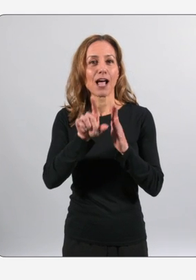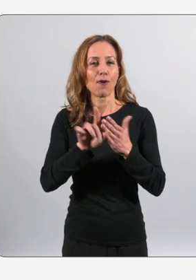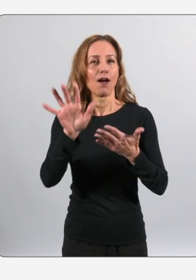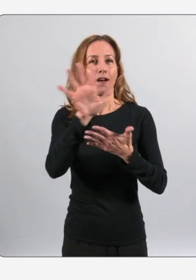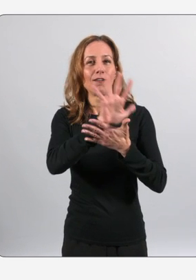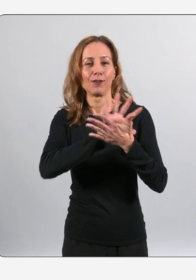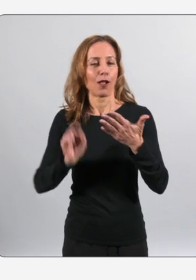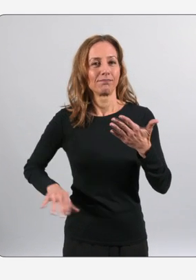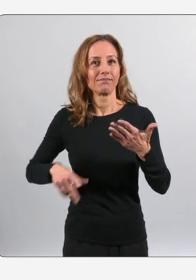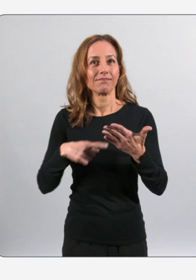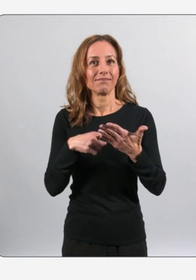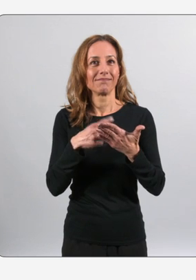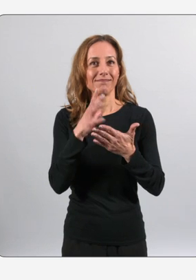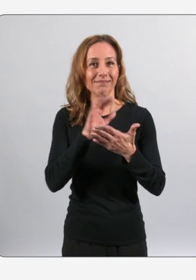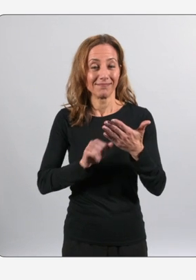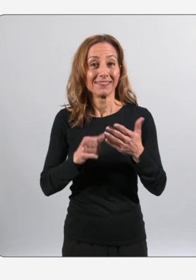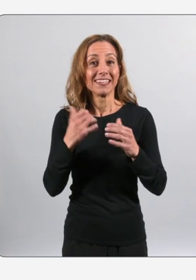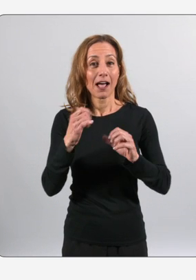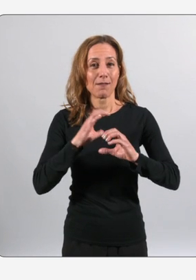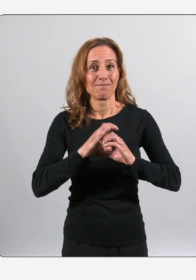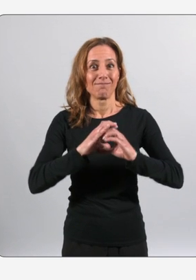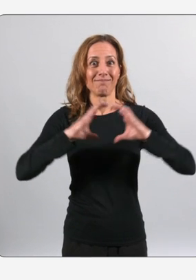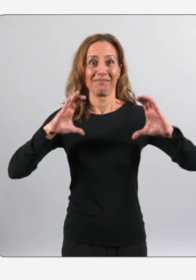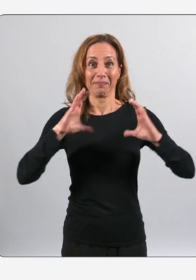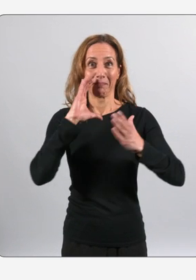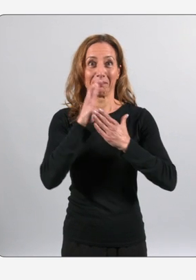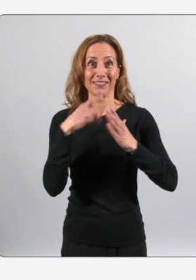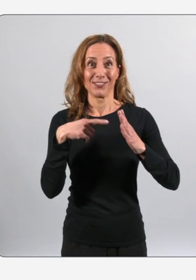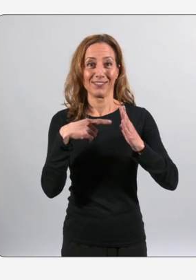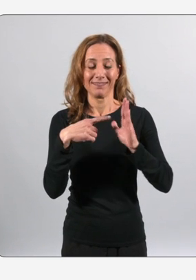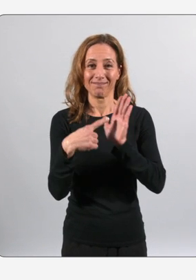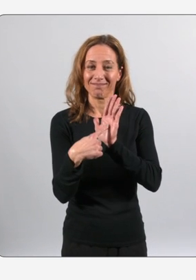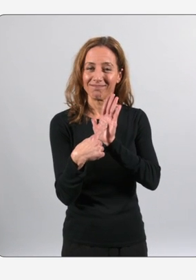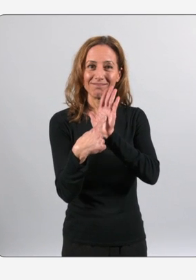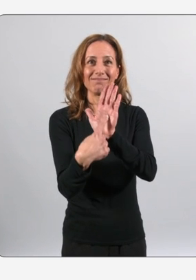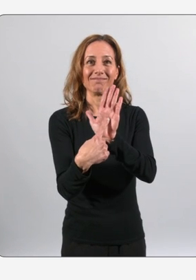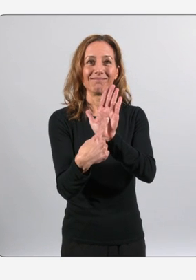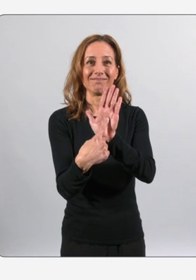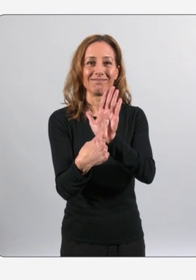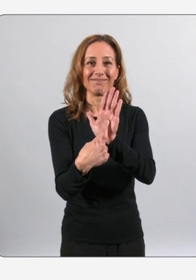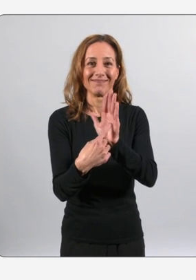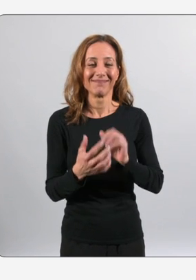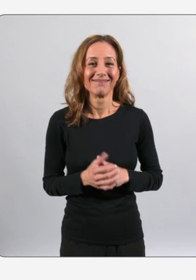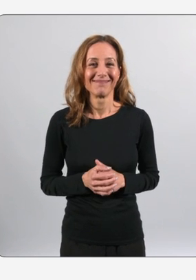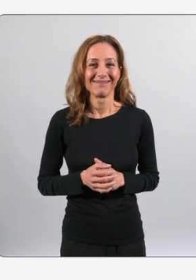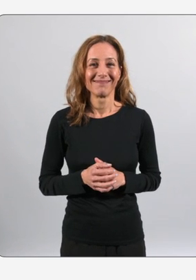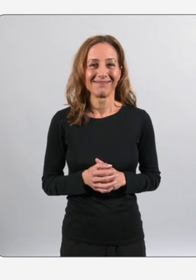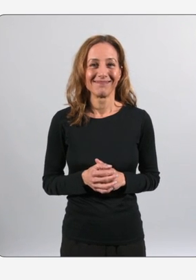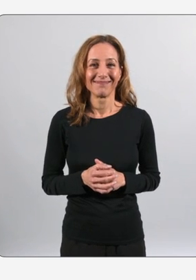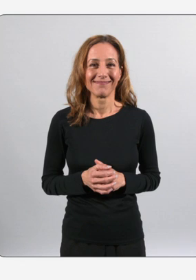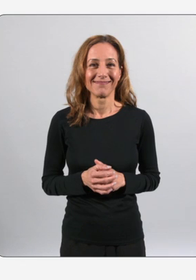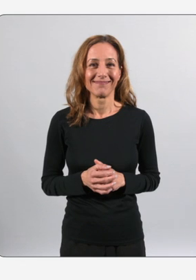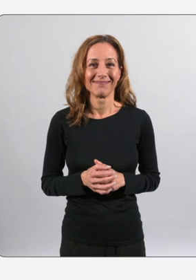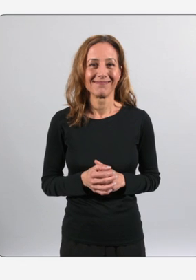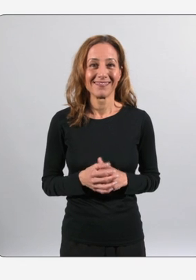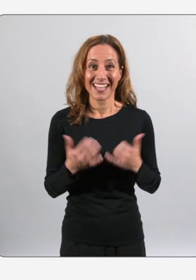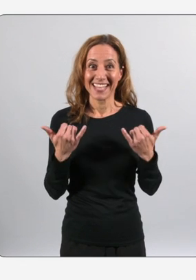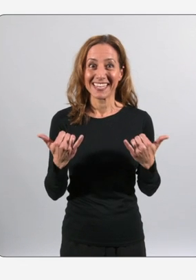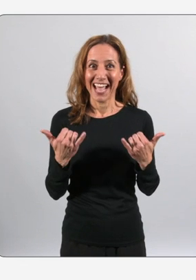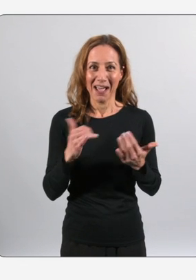Then you can enlarge the image so that it really pops within your scene. Now, this is where it gets really fun.